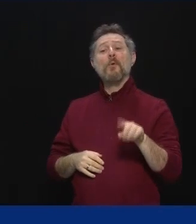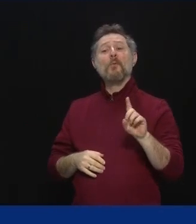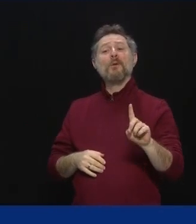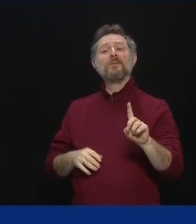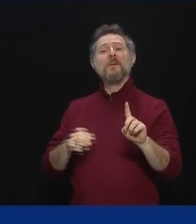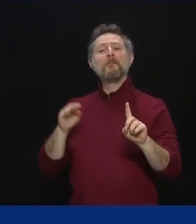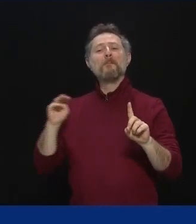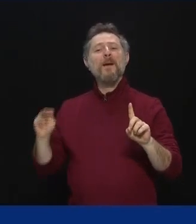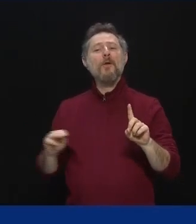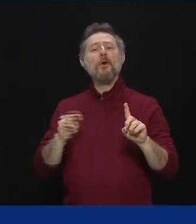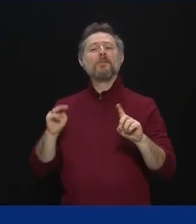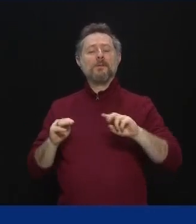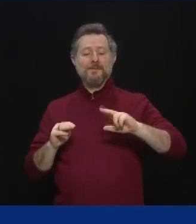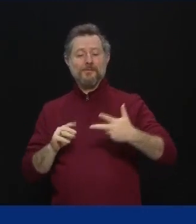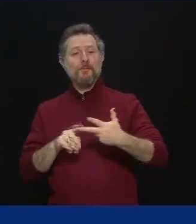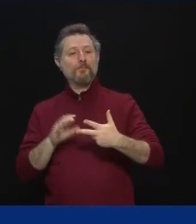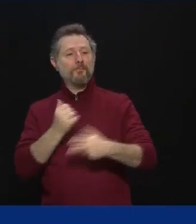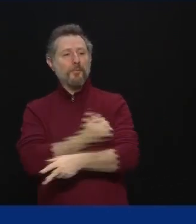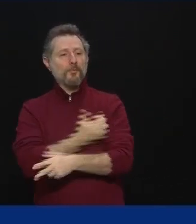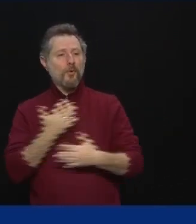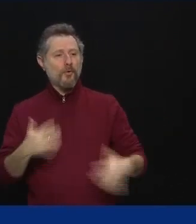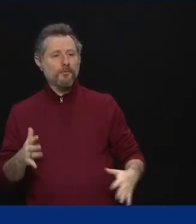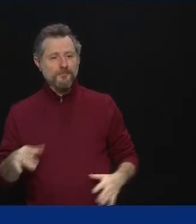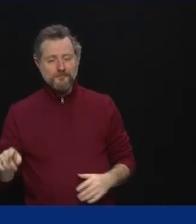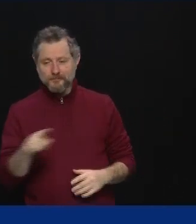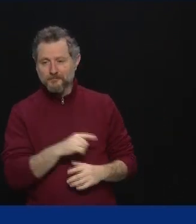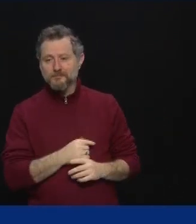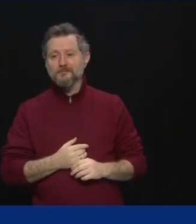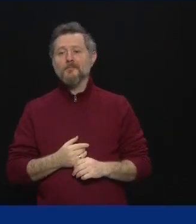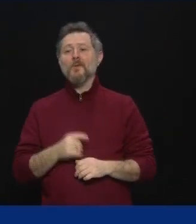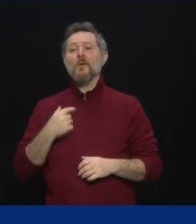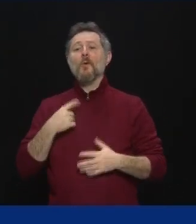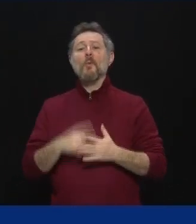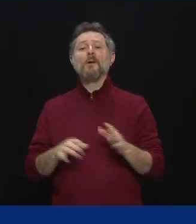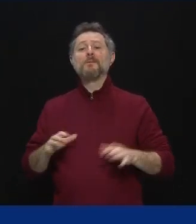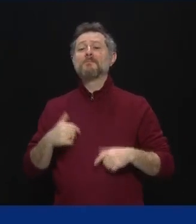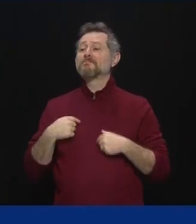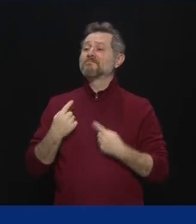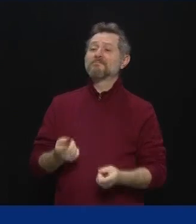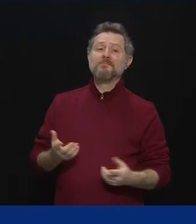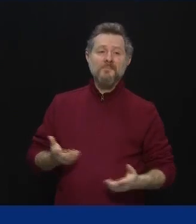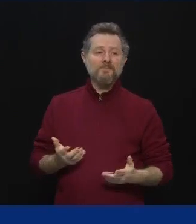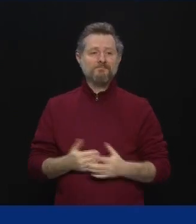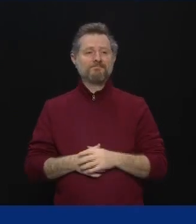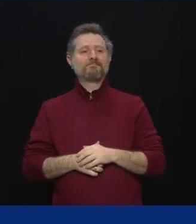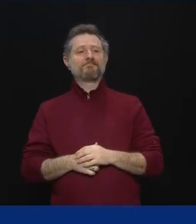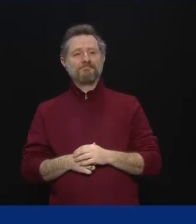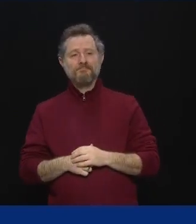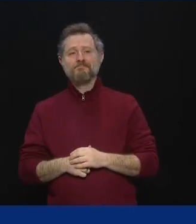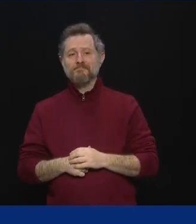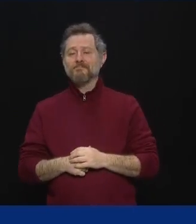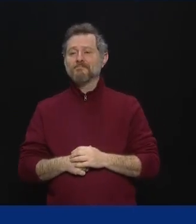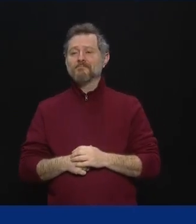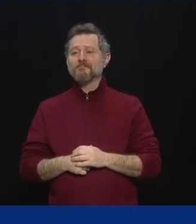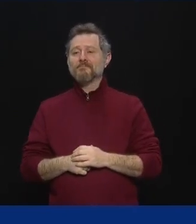DIDN'T HAVE THE BOOSTER SHOTS. OVER 4.1 MILLION BOOSTER SHOTS ALREADY. HERE'S A RECAP SOME OF THE STEPS